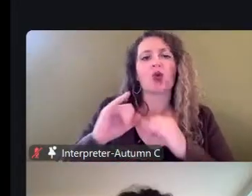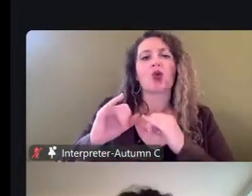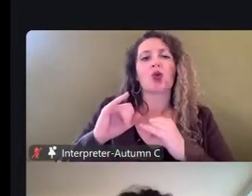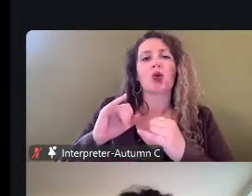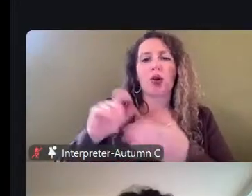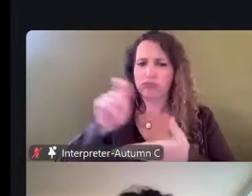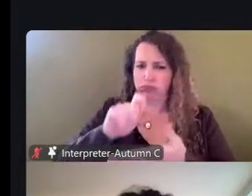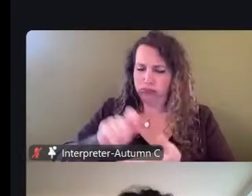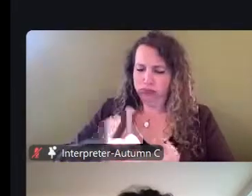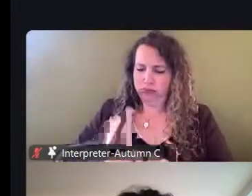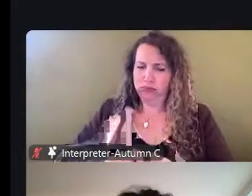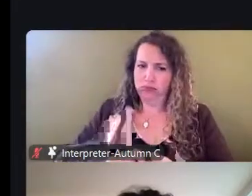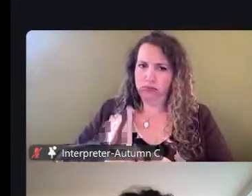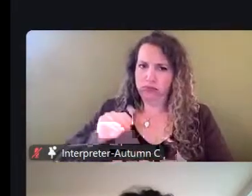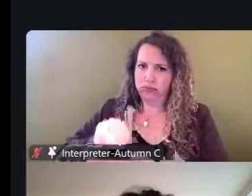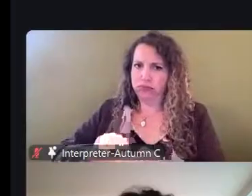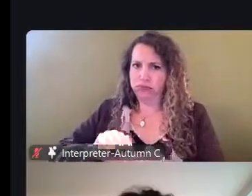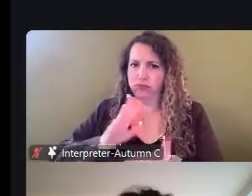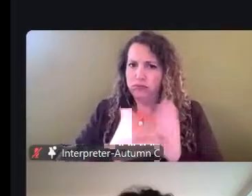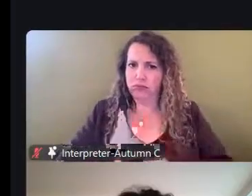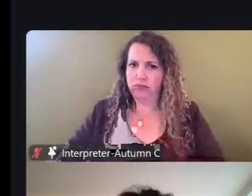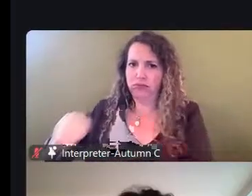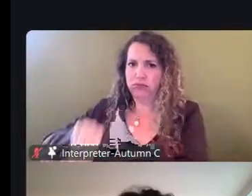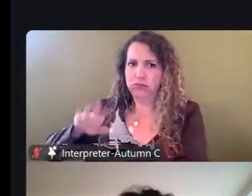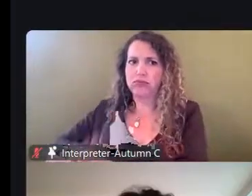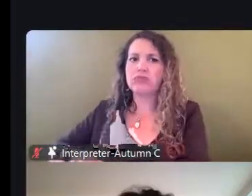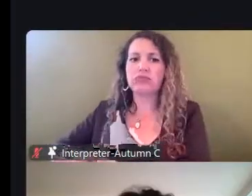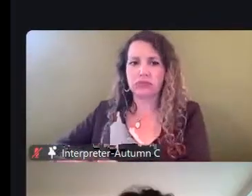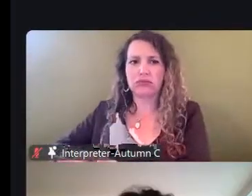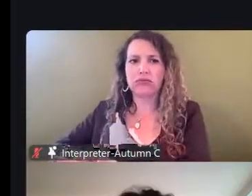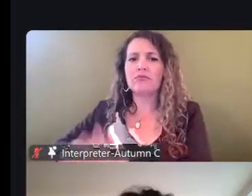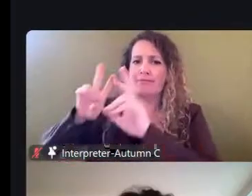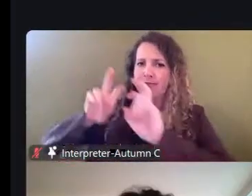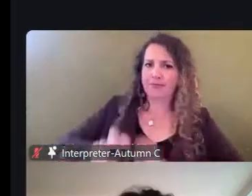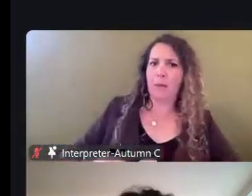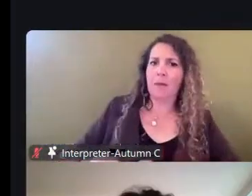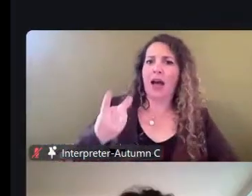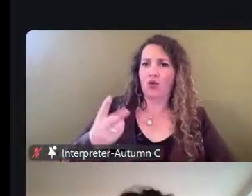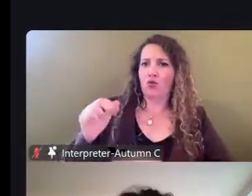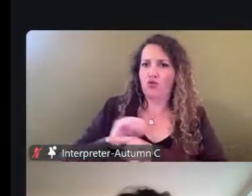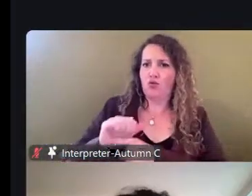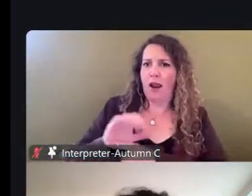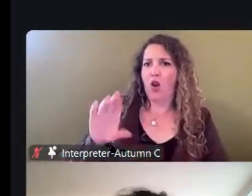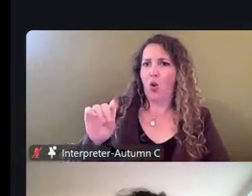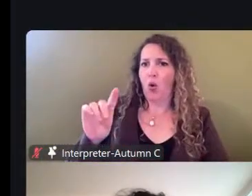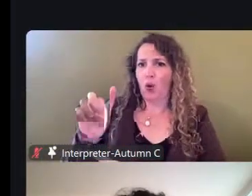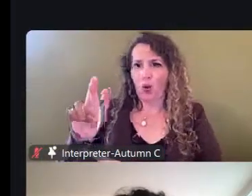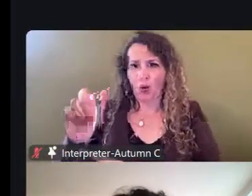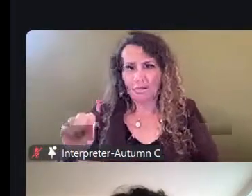and then thematically analyzed by two trained coders and themes from interviews then informed the survey.